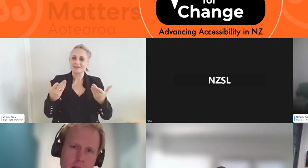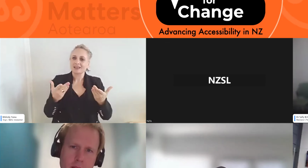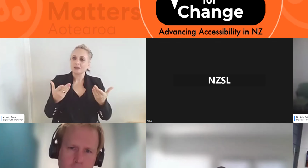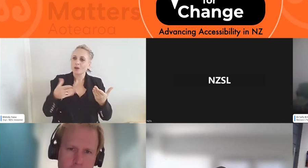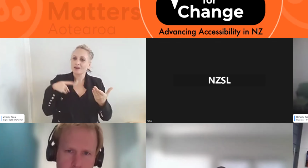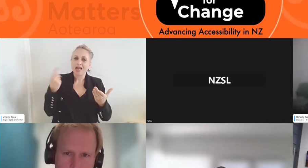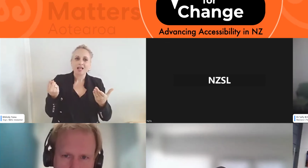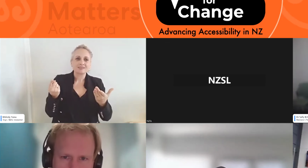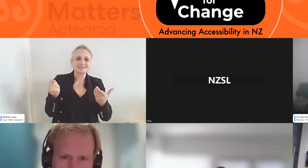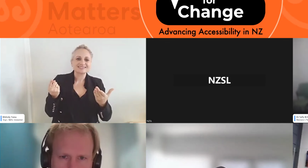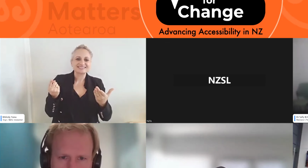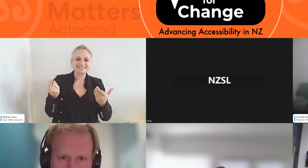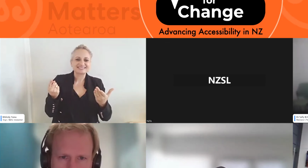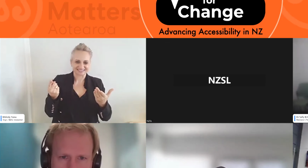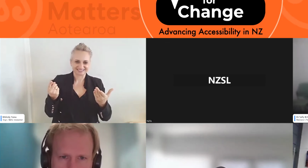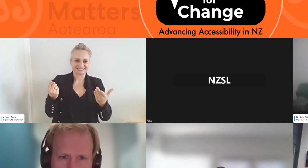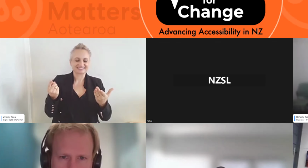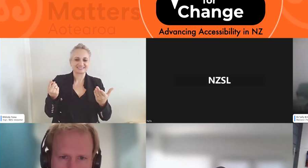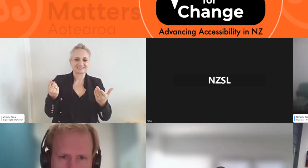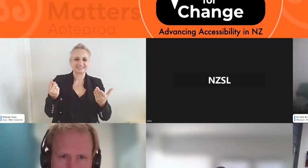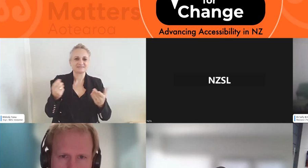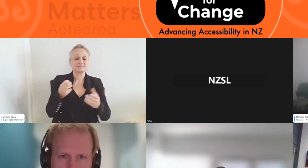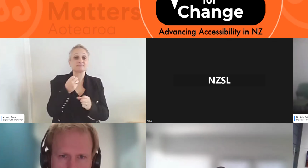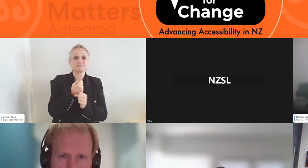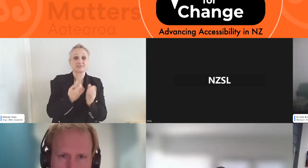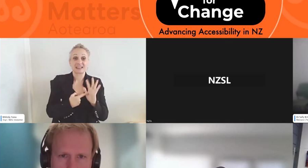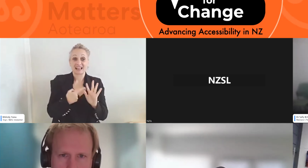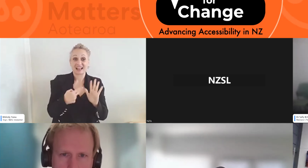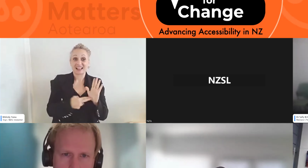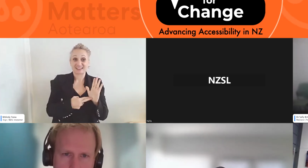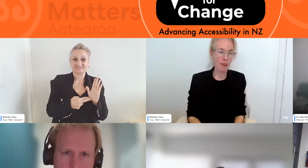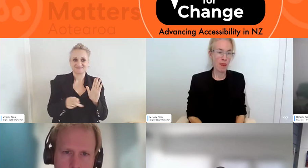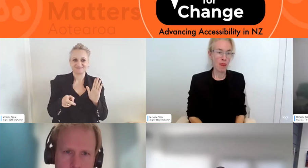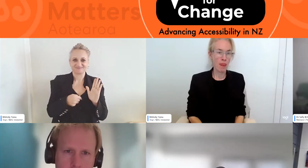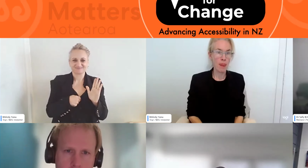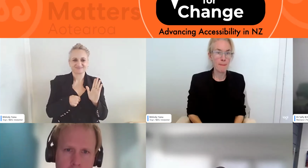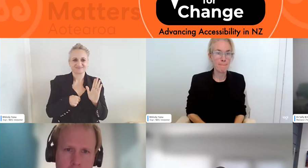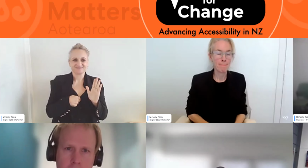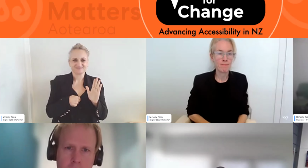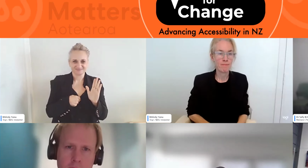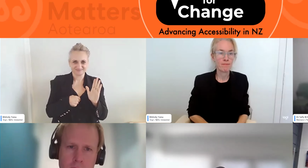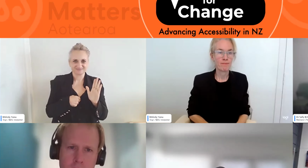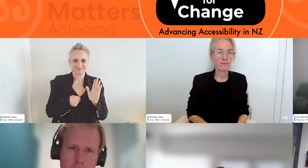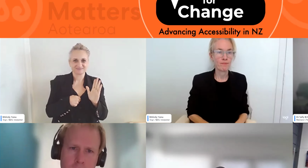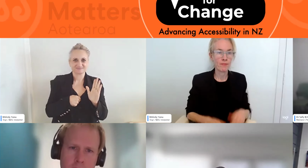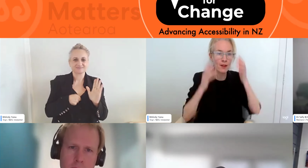over here, Glen. Can I speak briefly to the universal design aspect.